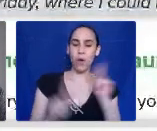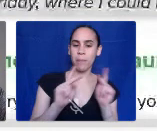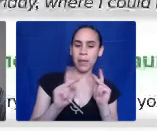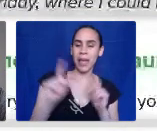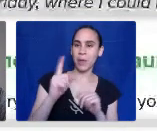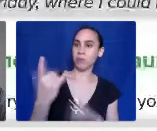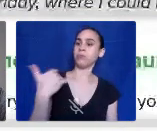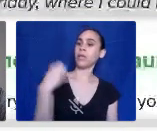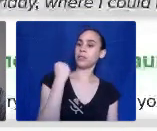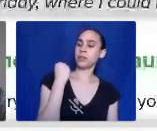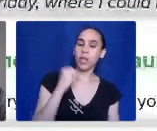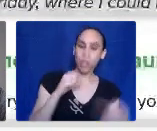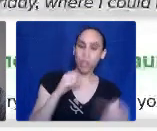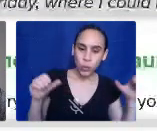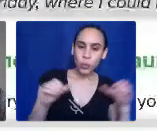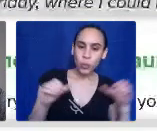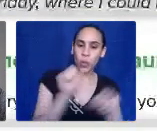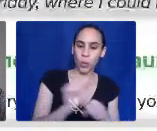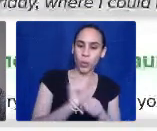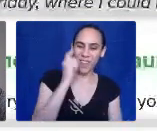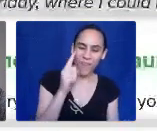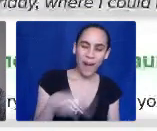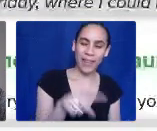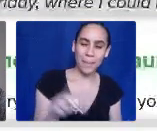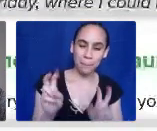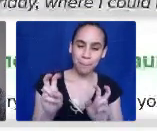do all the work for them so the most important things including the headline about sections a